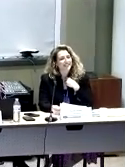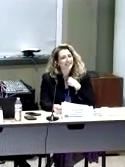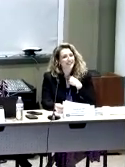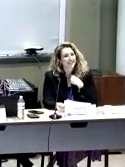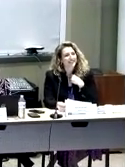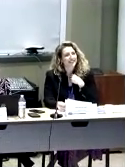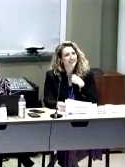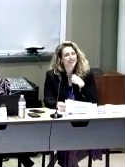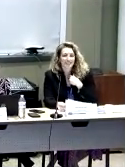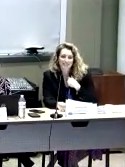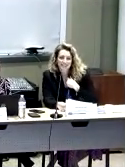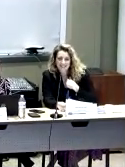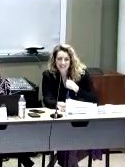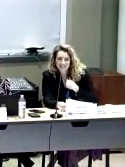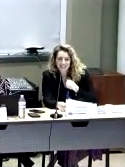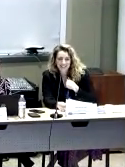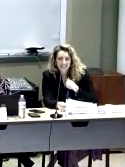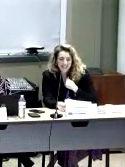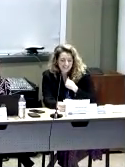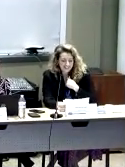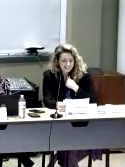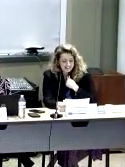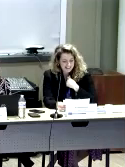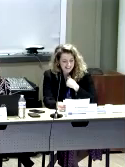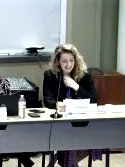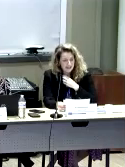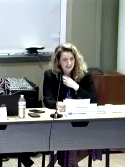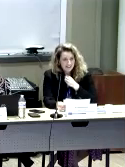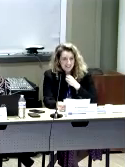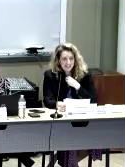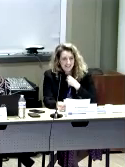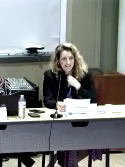Oh, no, but he raised his hand. I was wondering if he had a question about the lab piece. Okay. Never mind.